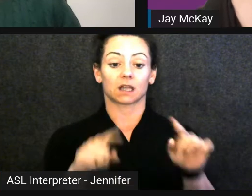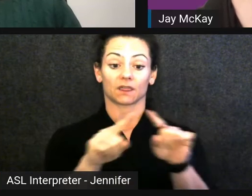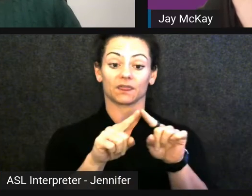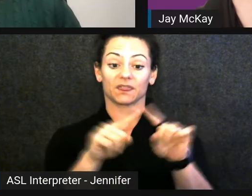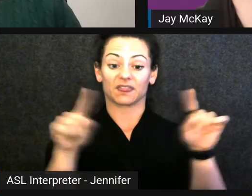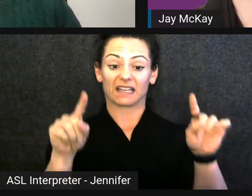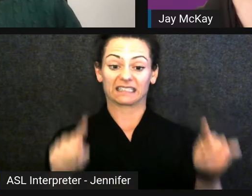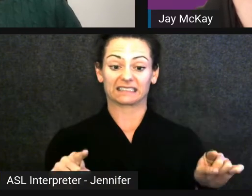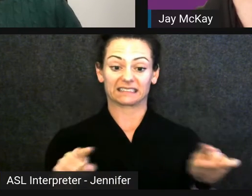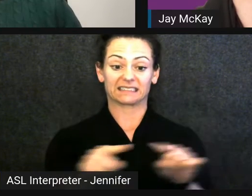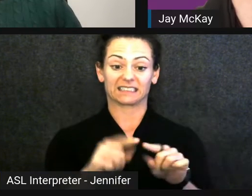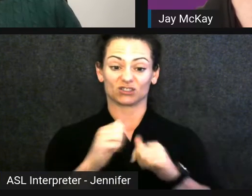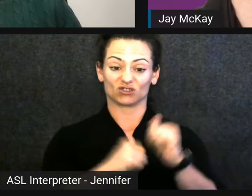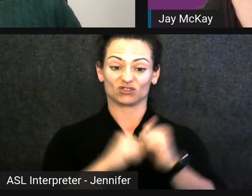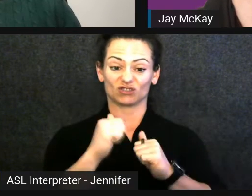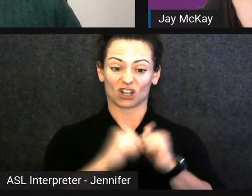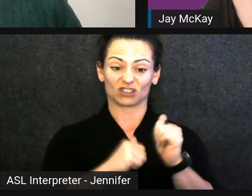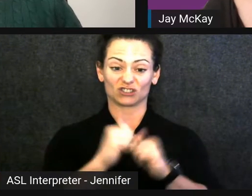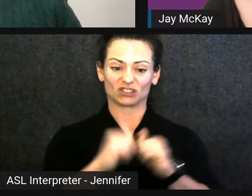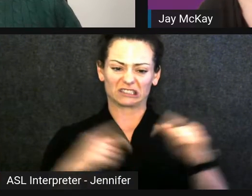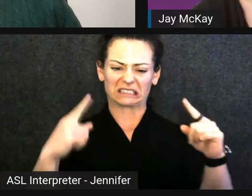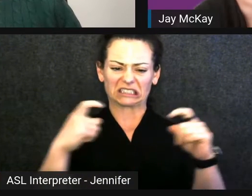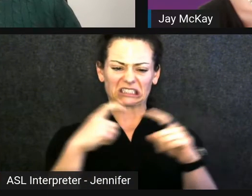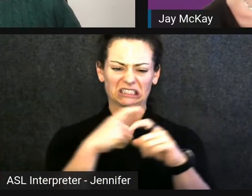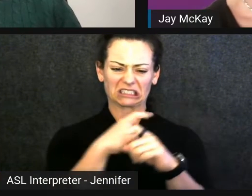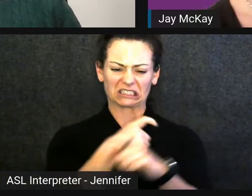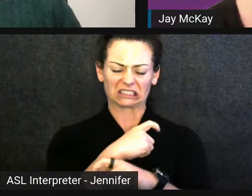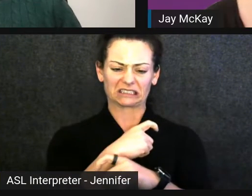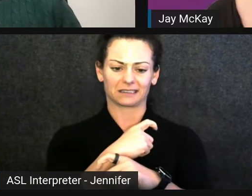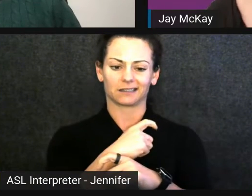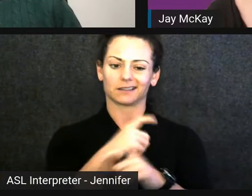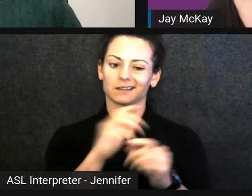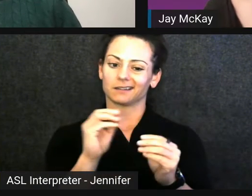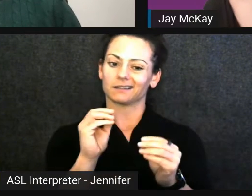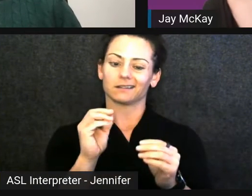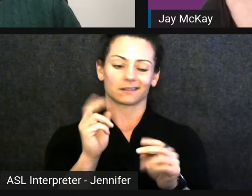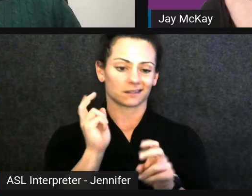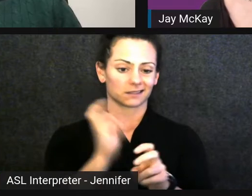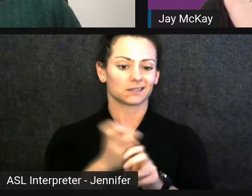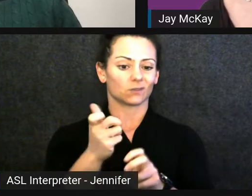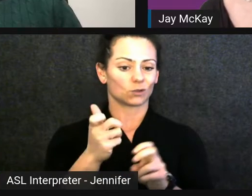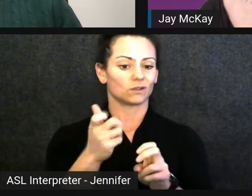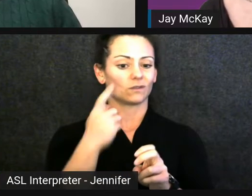the more difficult it is for the editors to keep it accessible, right?